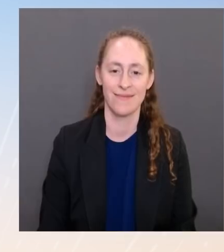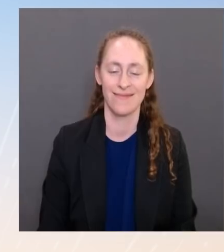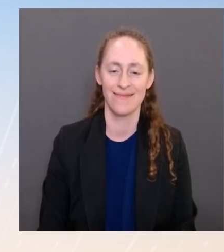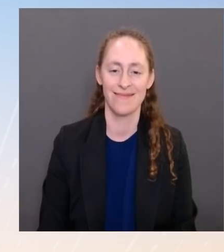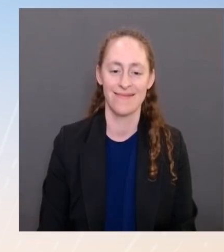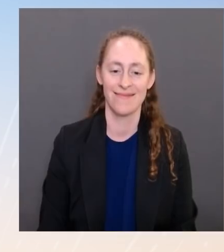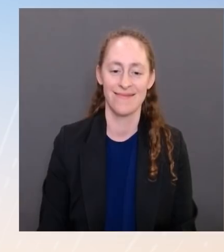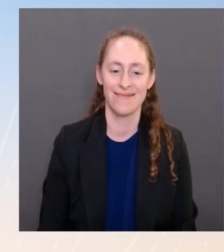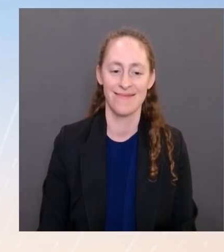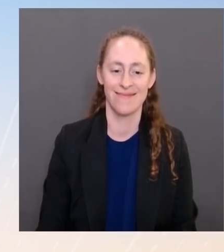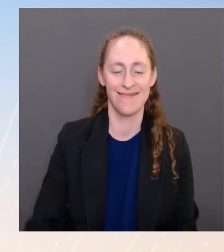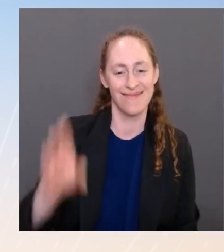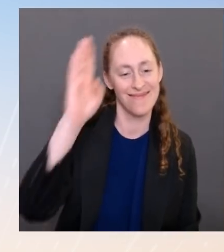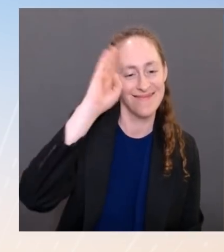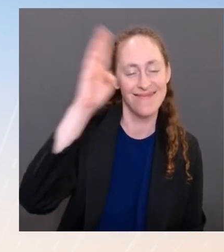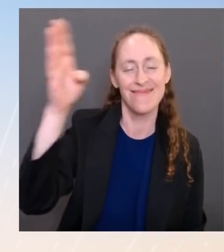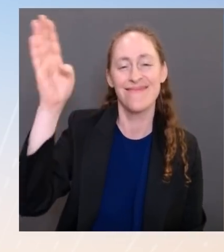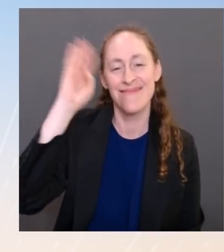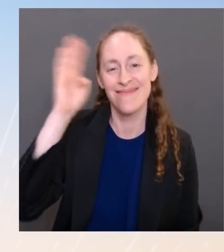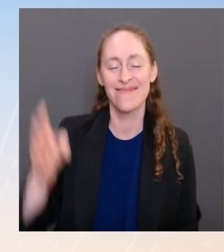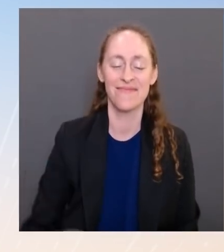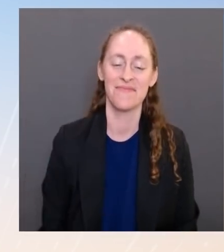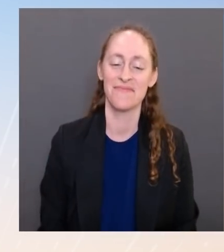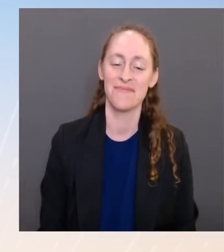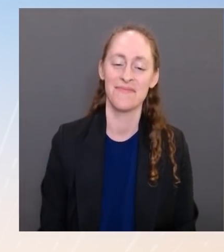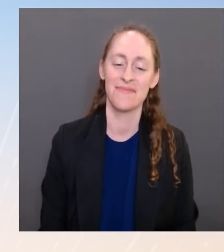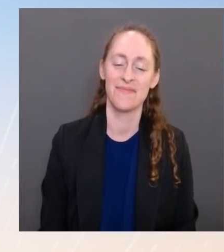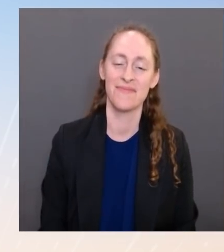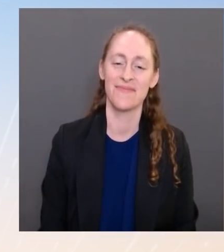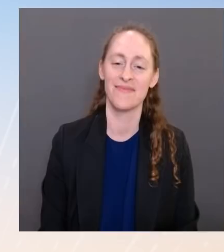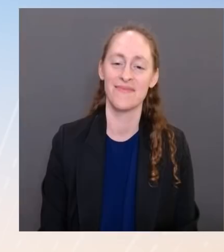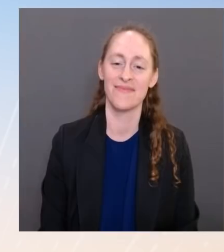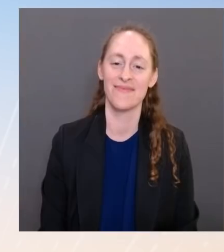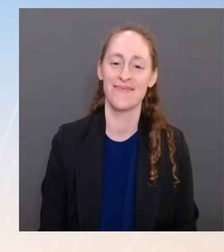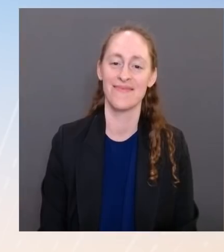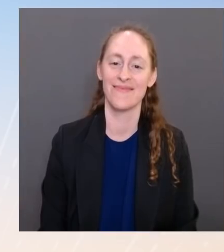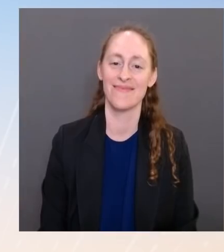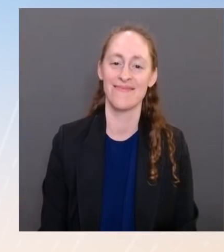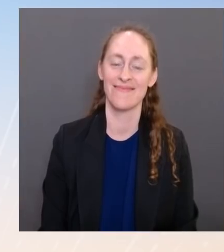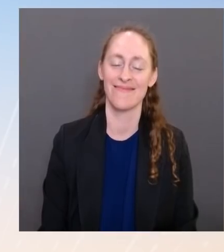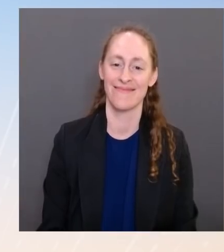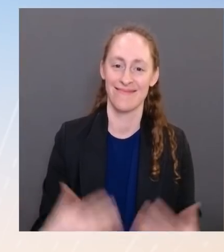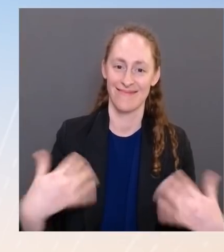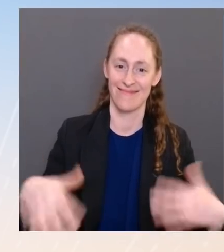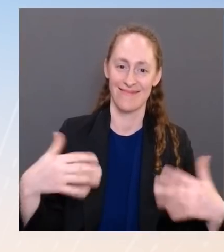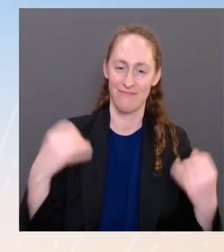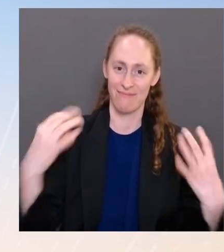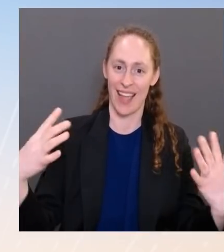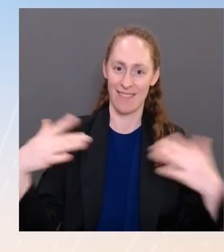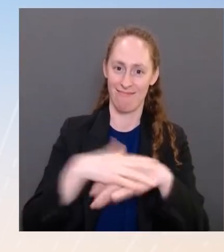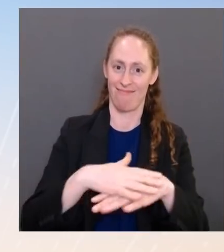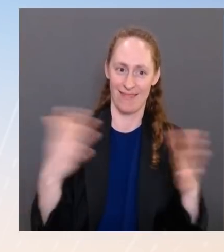Ms. Psaki: Okay. It's a little rowdy in here today. All right. Tomorrow, the President